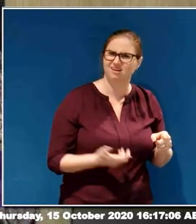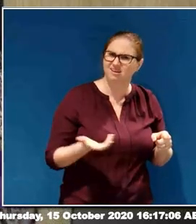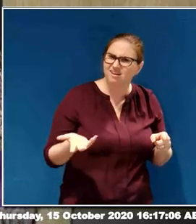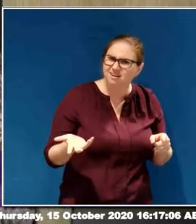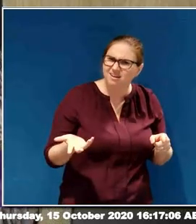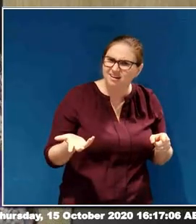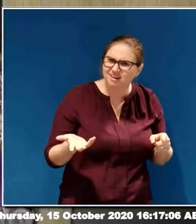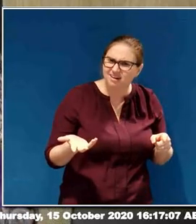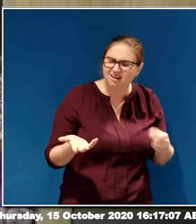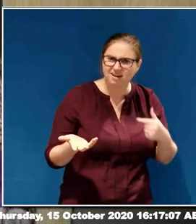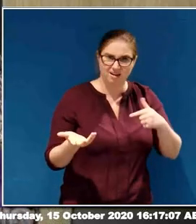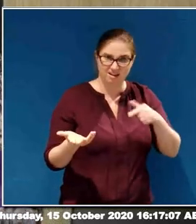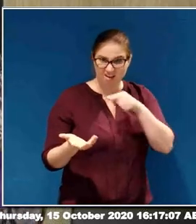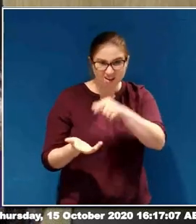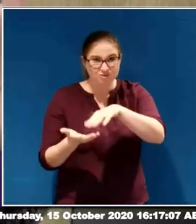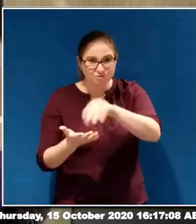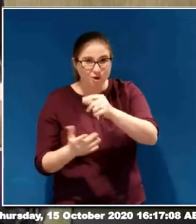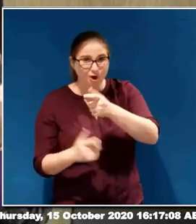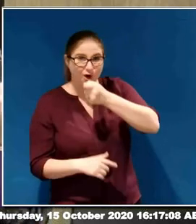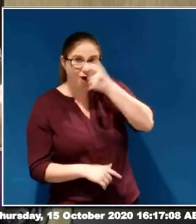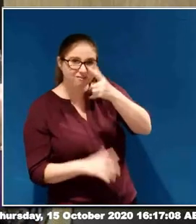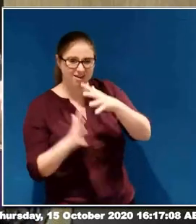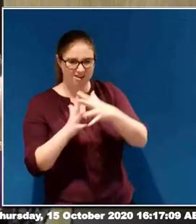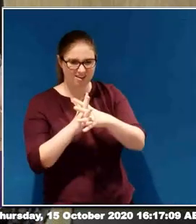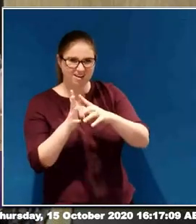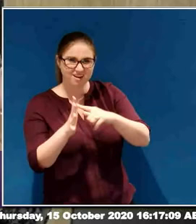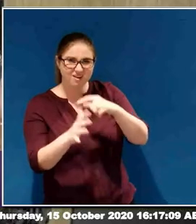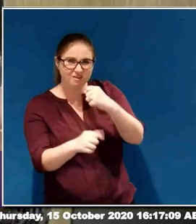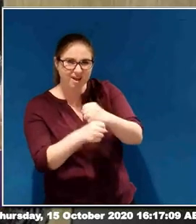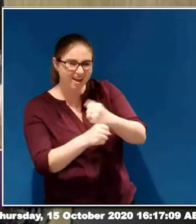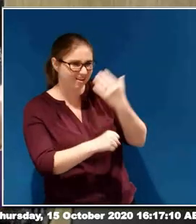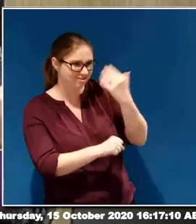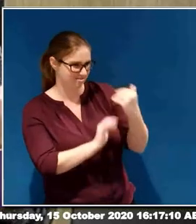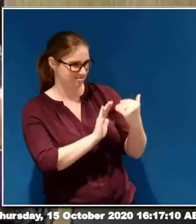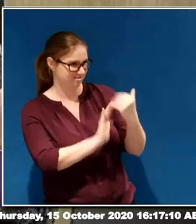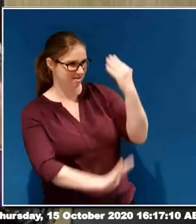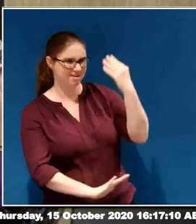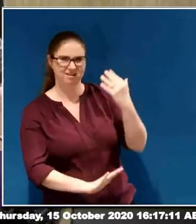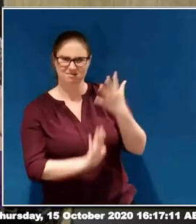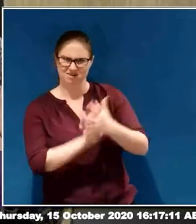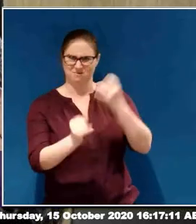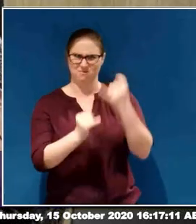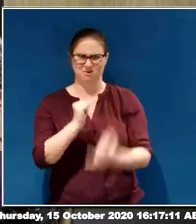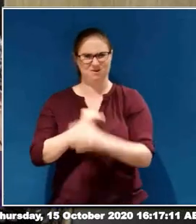How is it that we've got these goals but at the same time we have